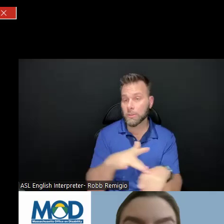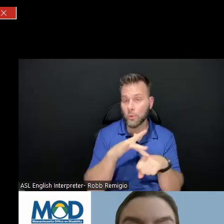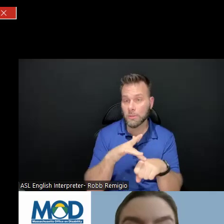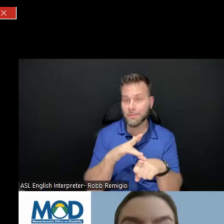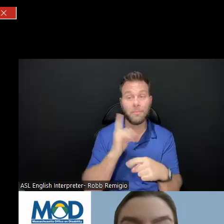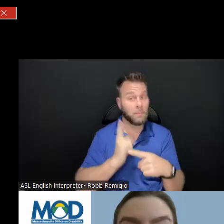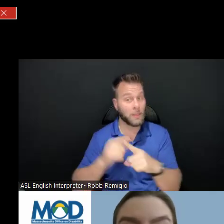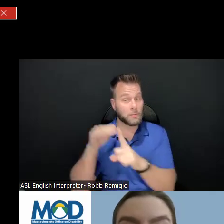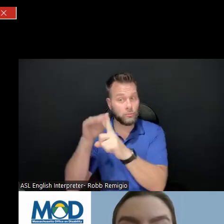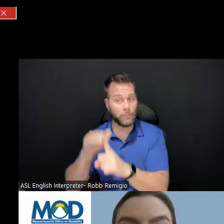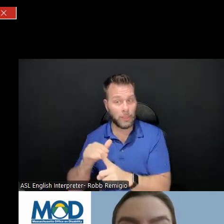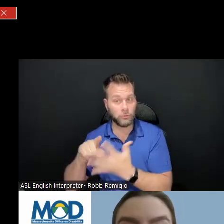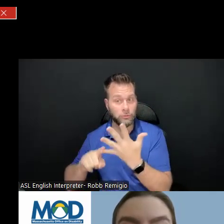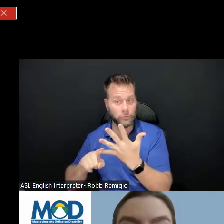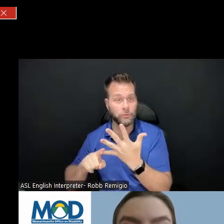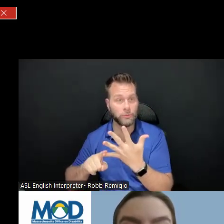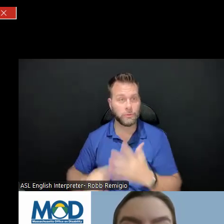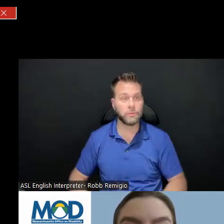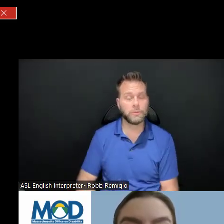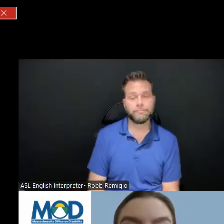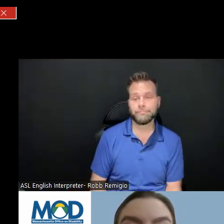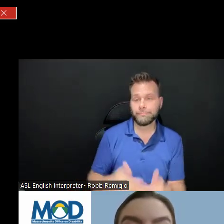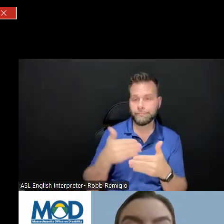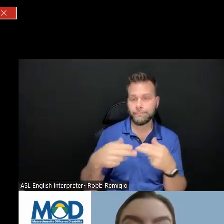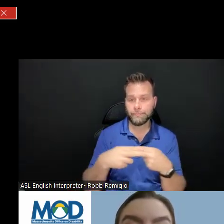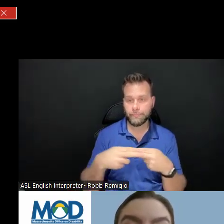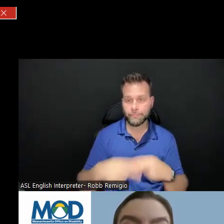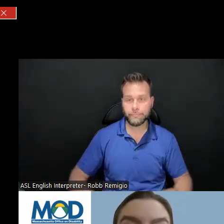the disability accessibility requirements resources and Next slide, please.